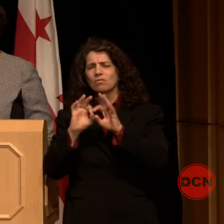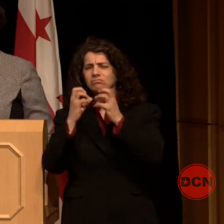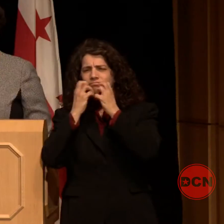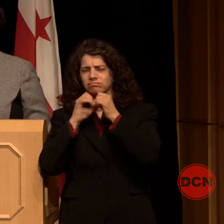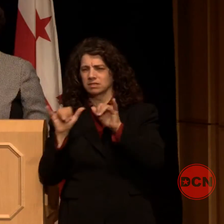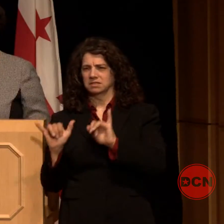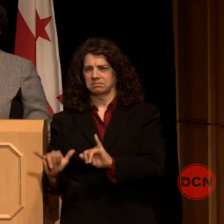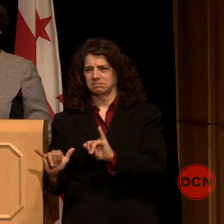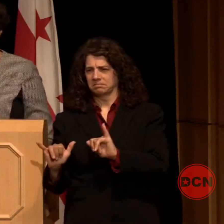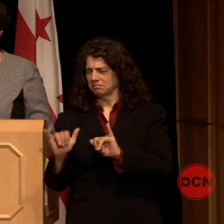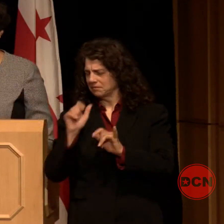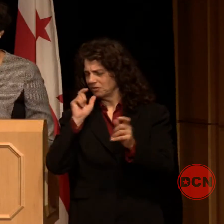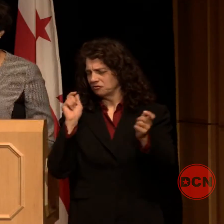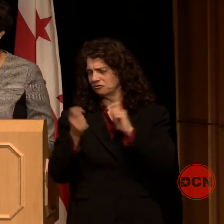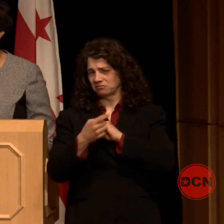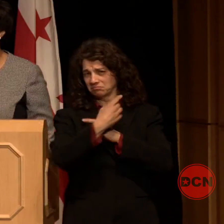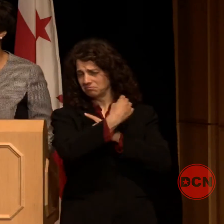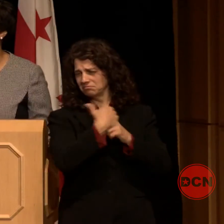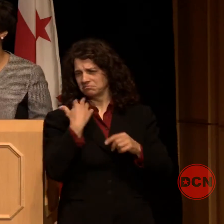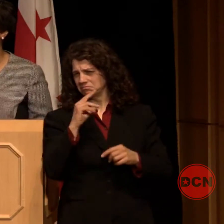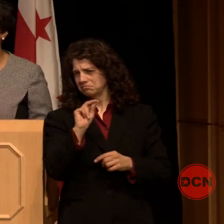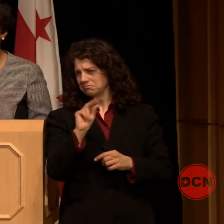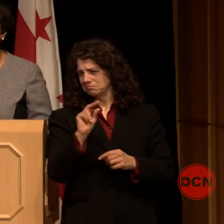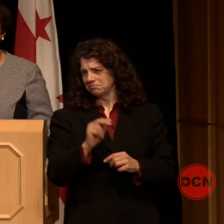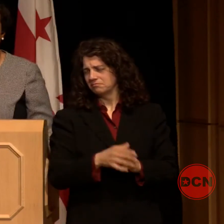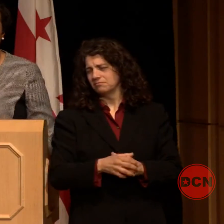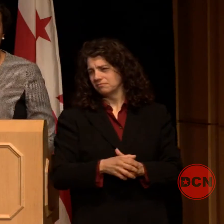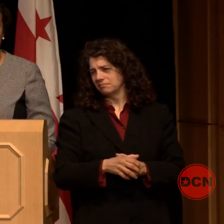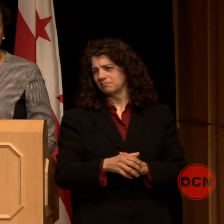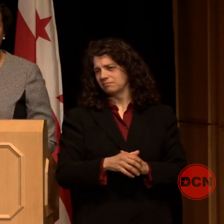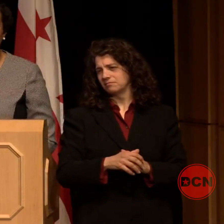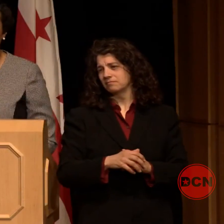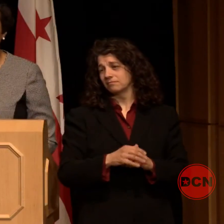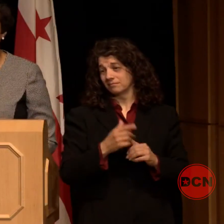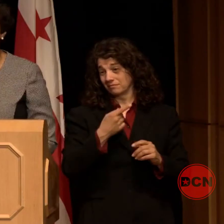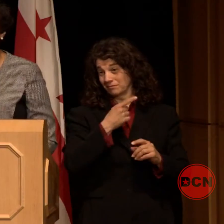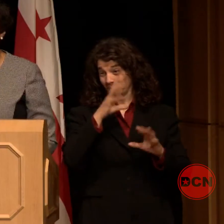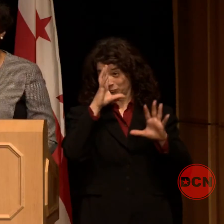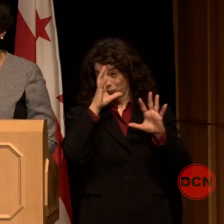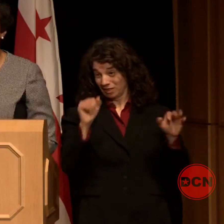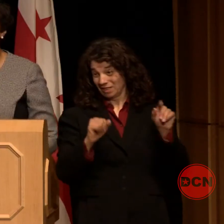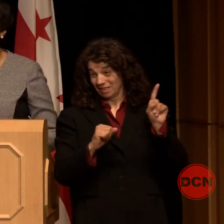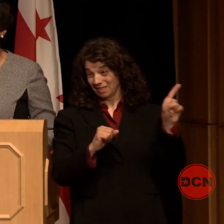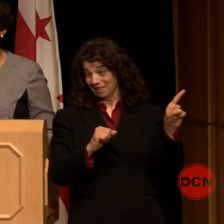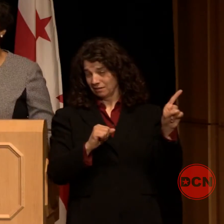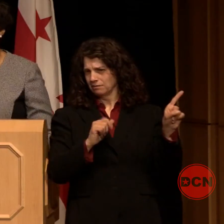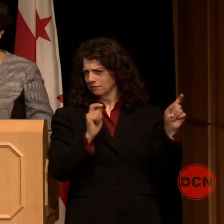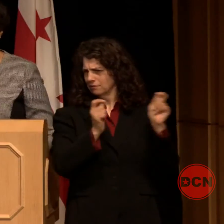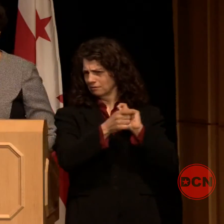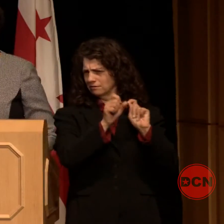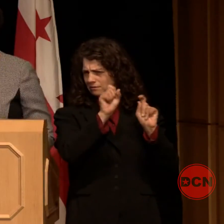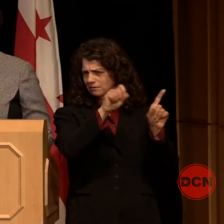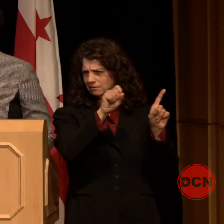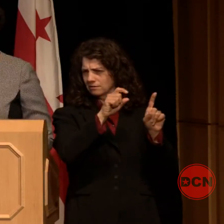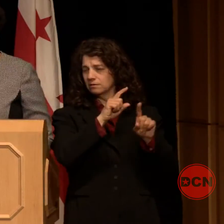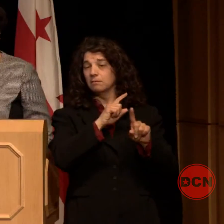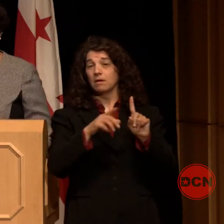CHANGE SO THAT'S WHY IT IS MORE IMPORTANT THAN EVER THAT WE ARE CREATIVE, THAT WE WORK TOGETHER AND THAT WE MAINTAIN OUR LOCAL